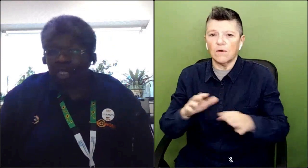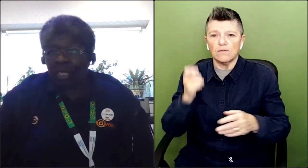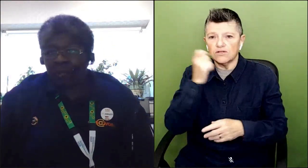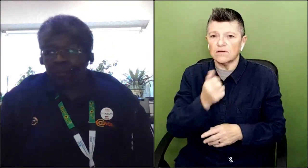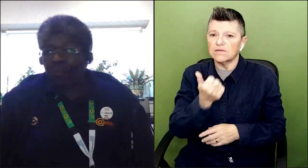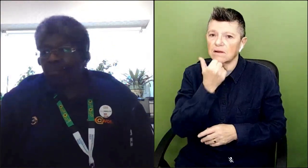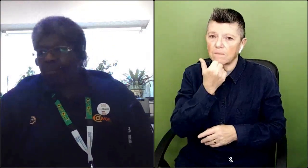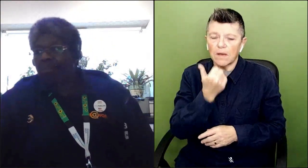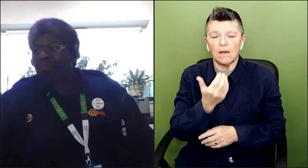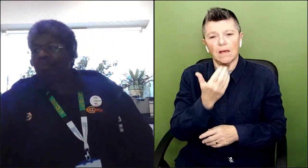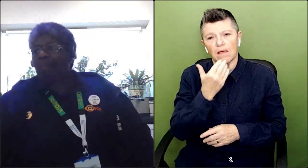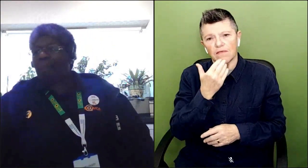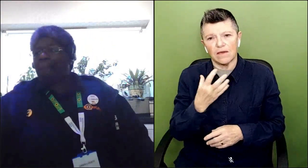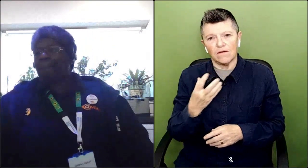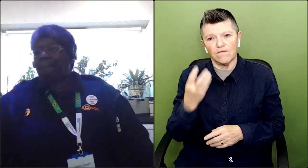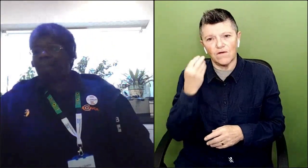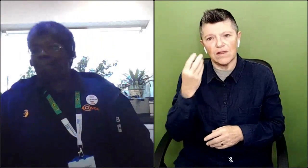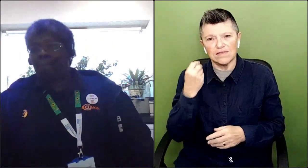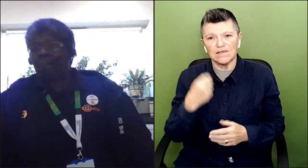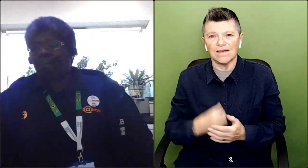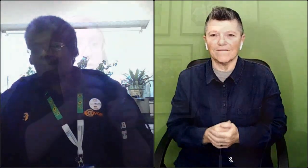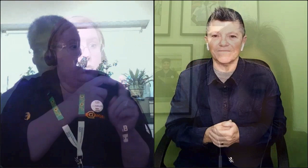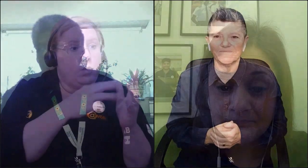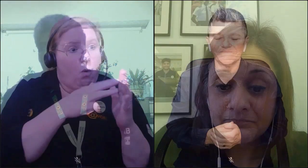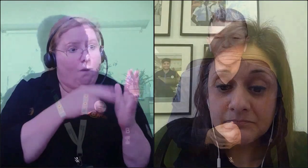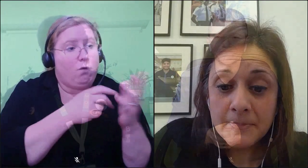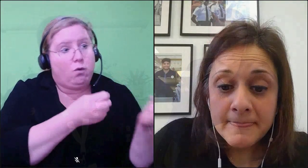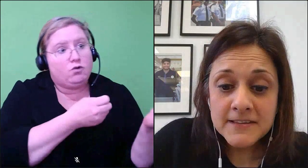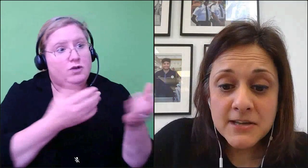Thank you for listening.